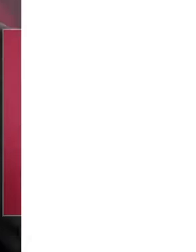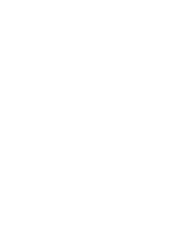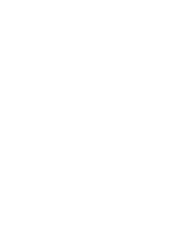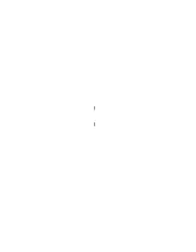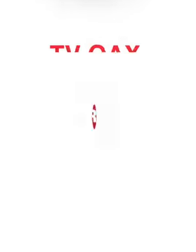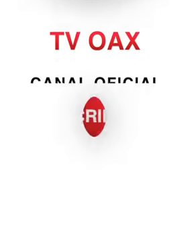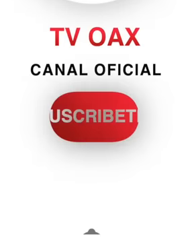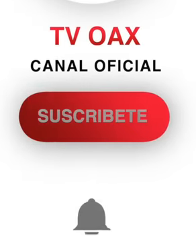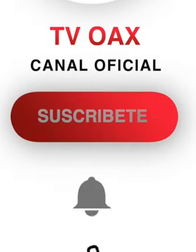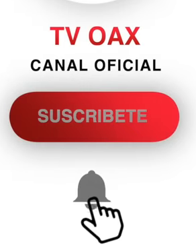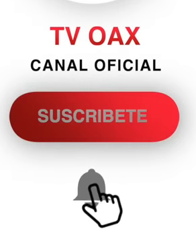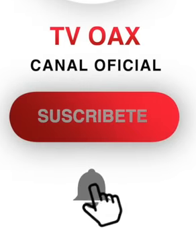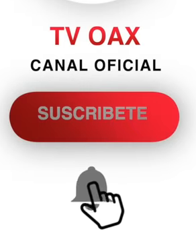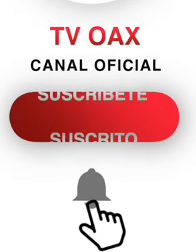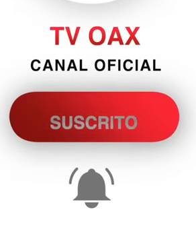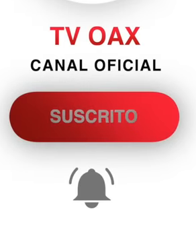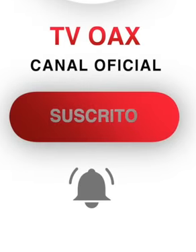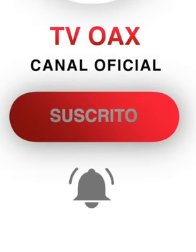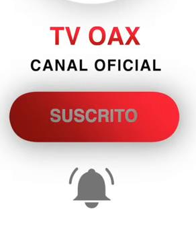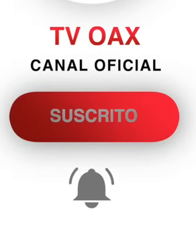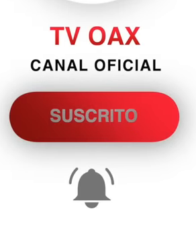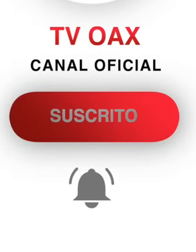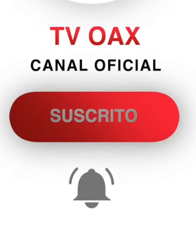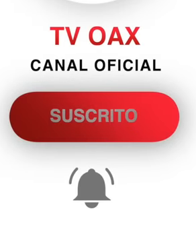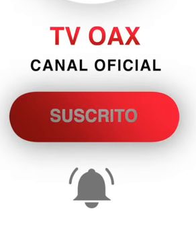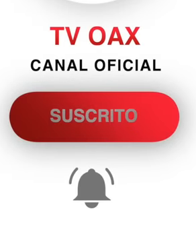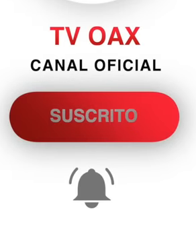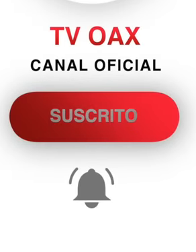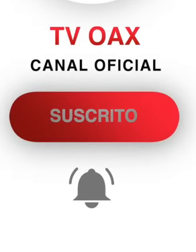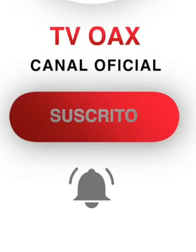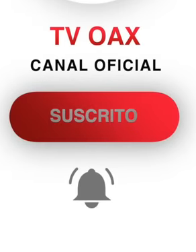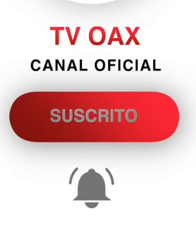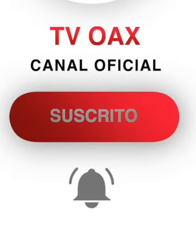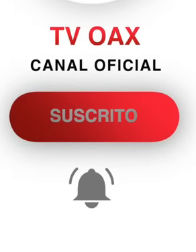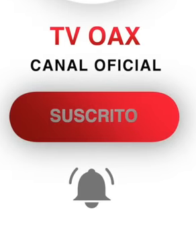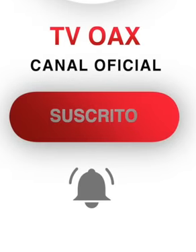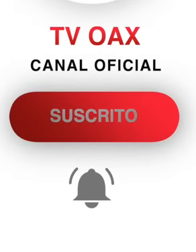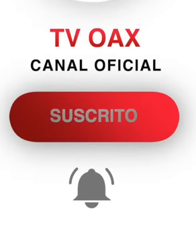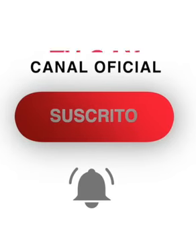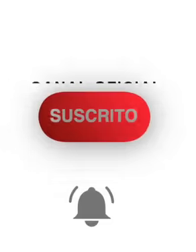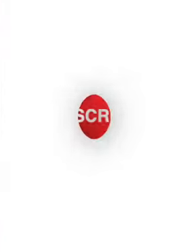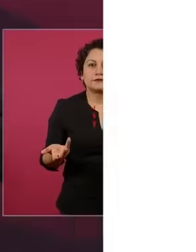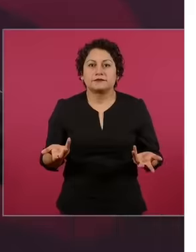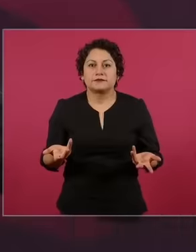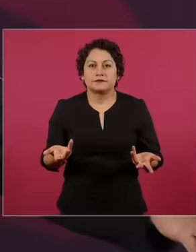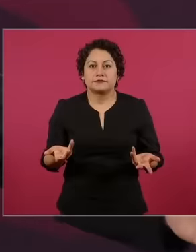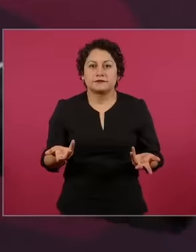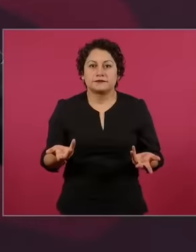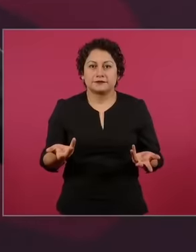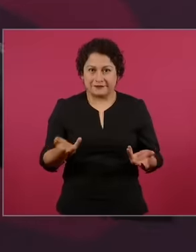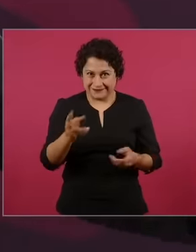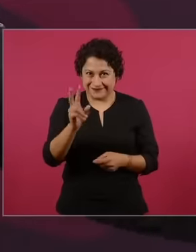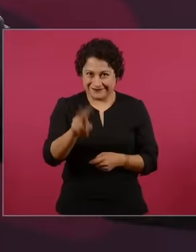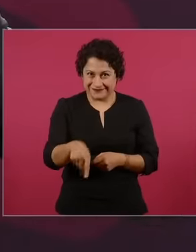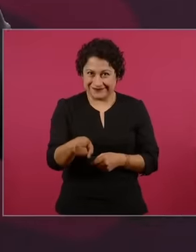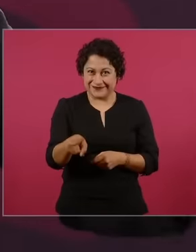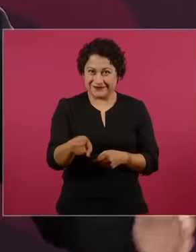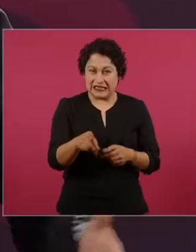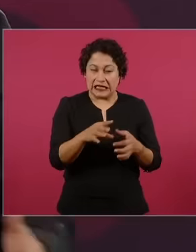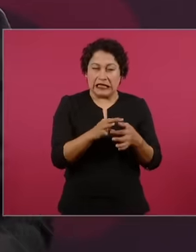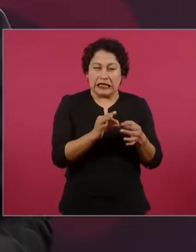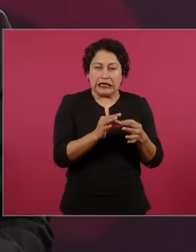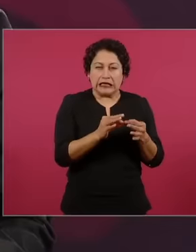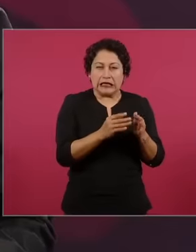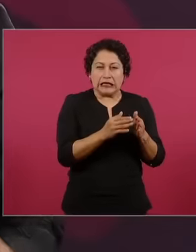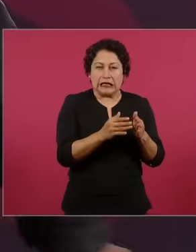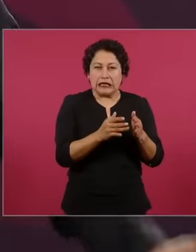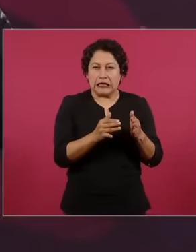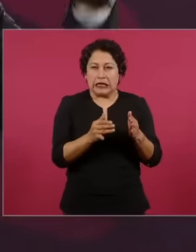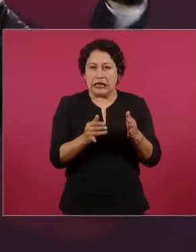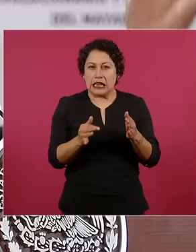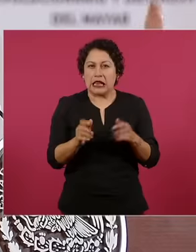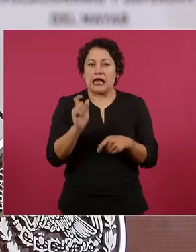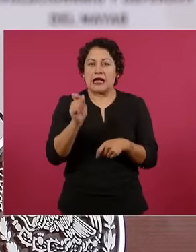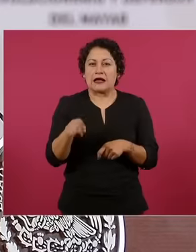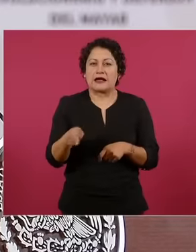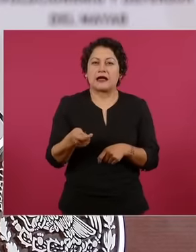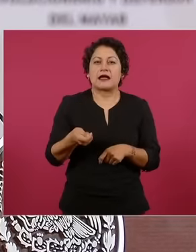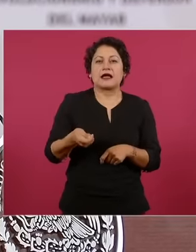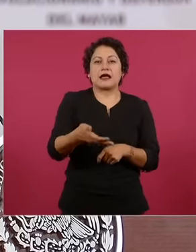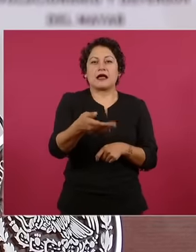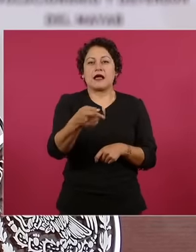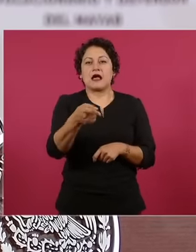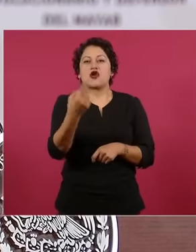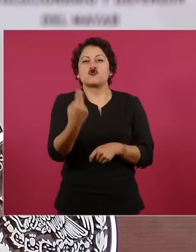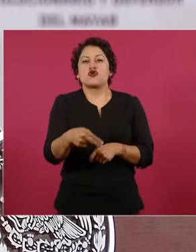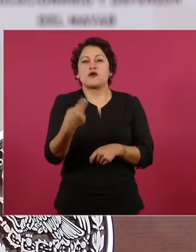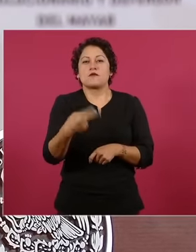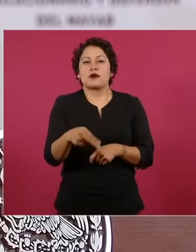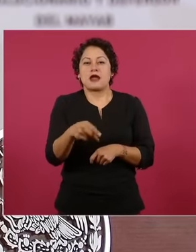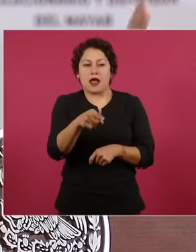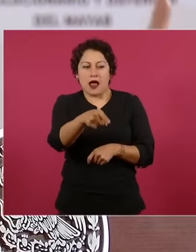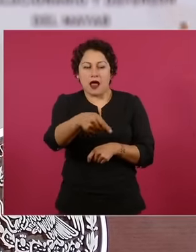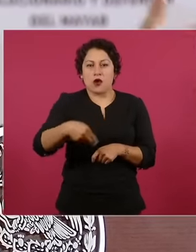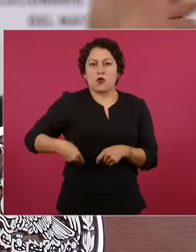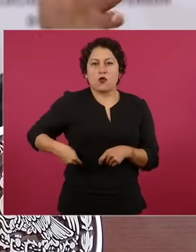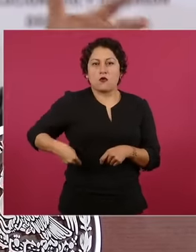but in hours I think about the Lone Killer, the investigation was still not finished,